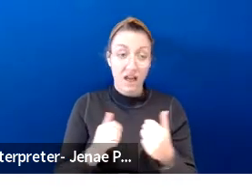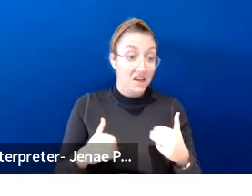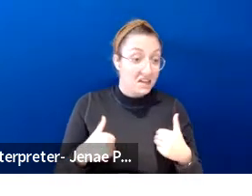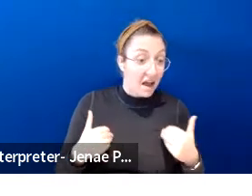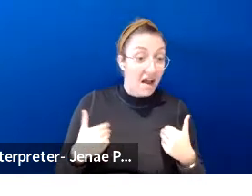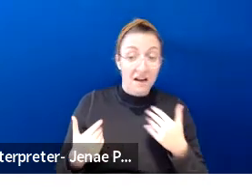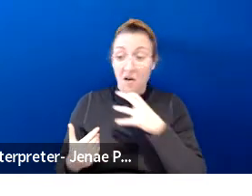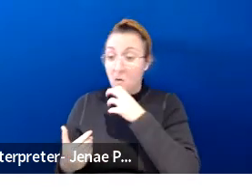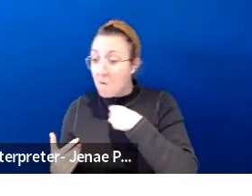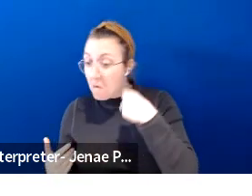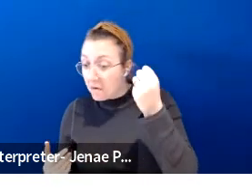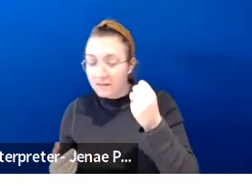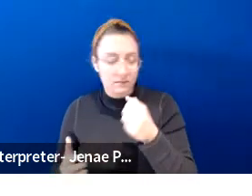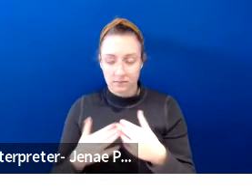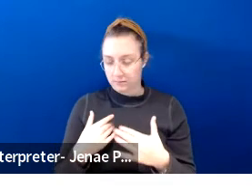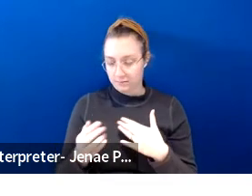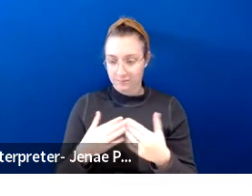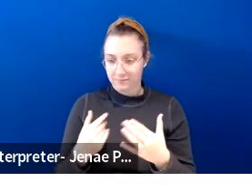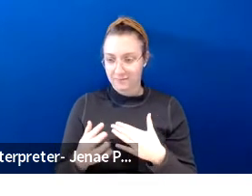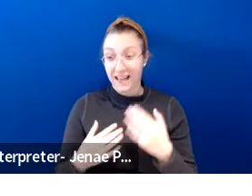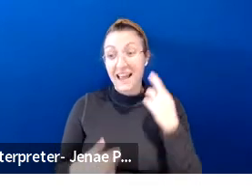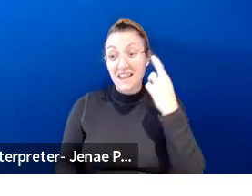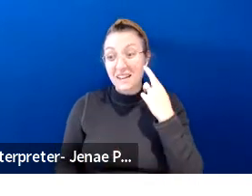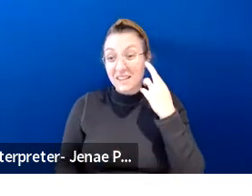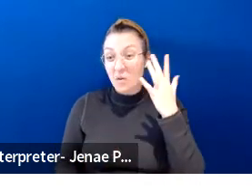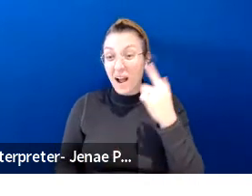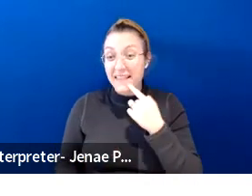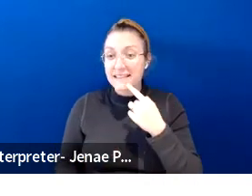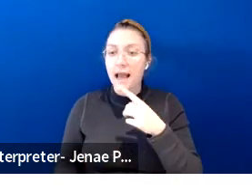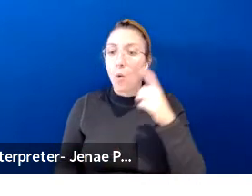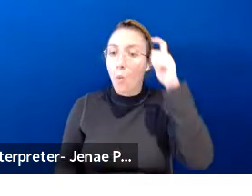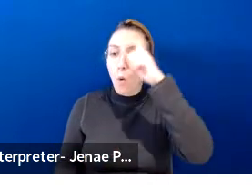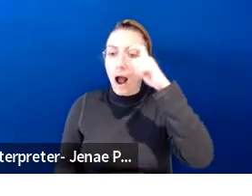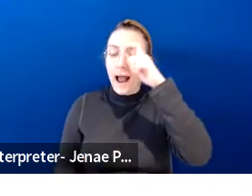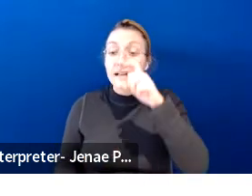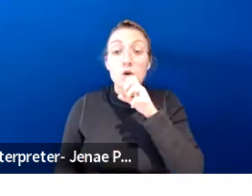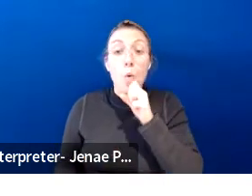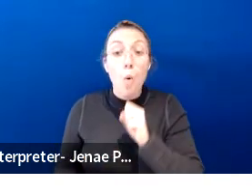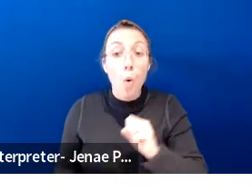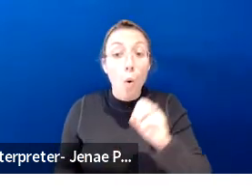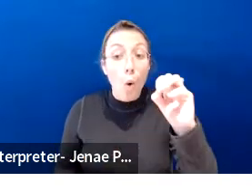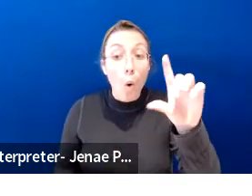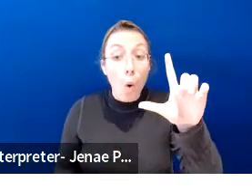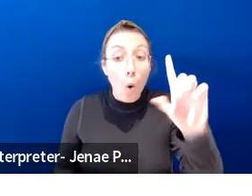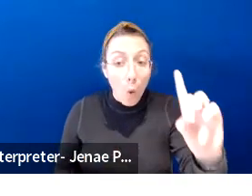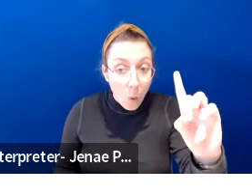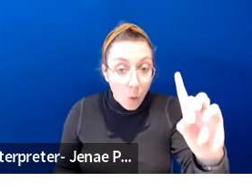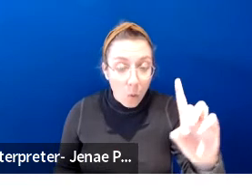And I have to tell you there's a reason they say wise old woman and wise old man, we've got to go through all the crap